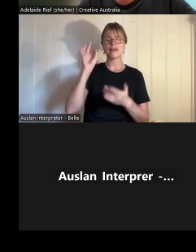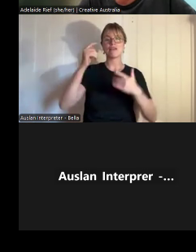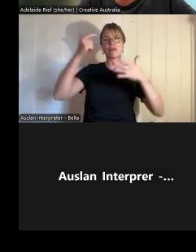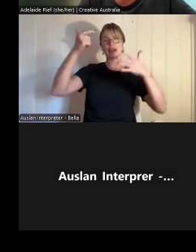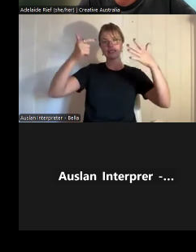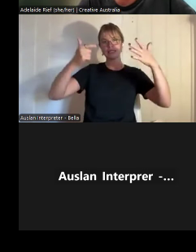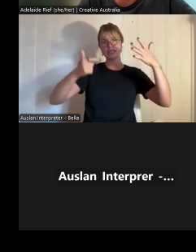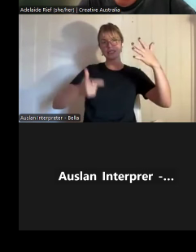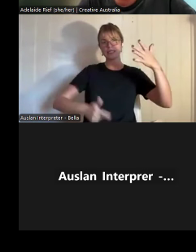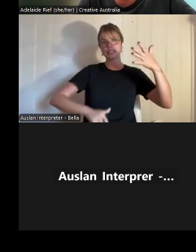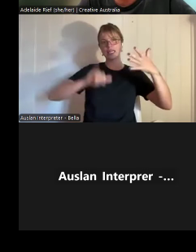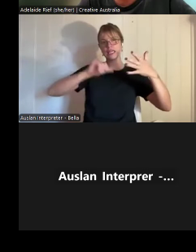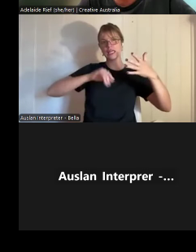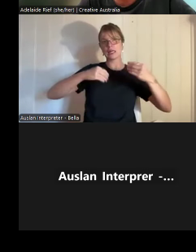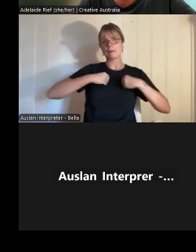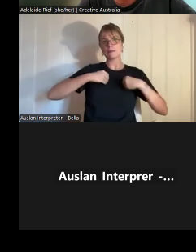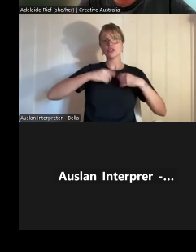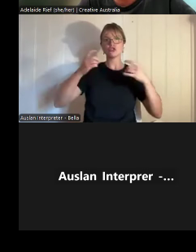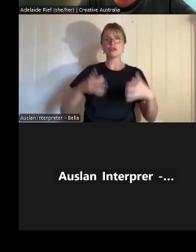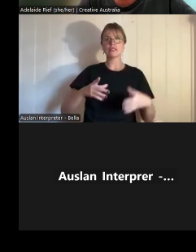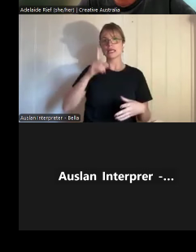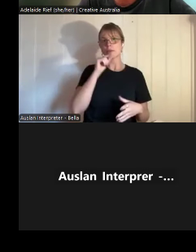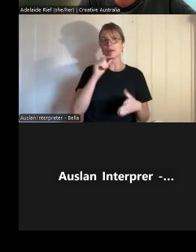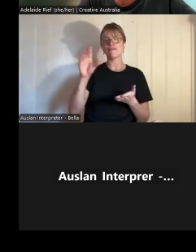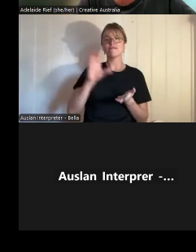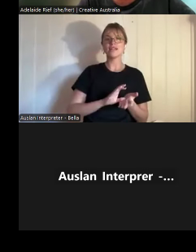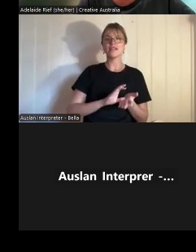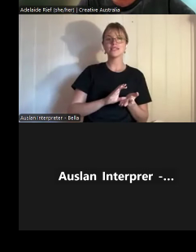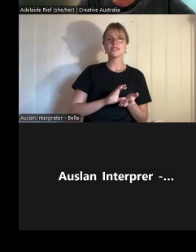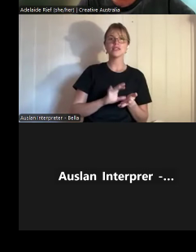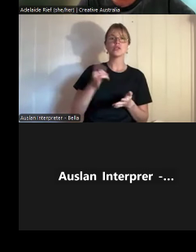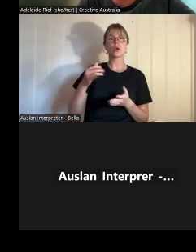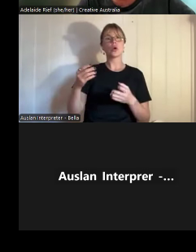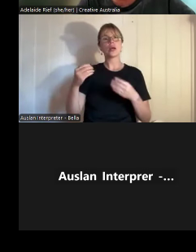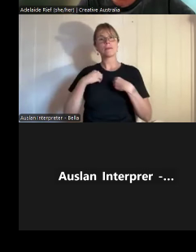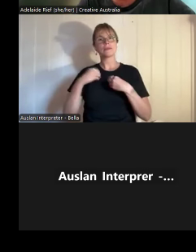either the Company Director Capability Fund for individuals or the Company Director Capability